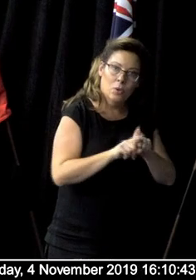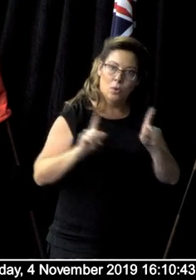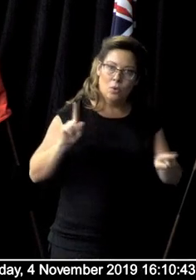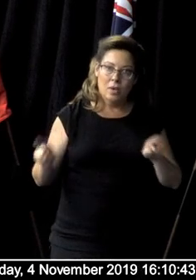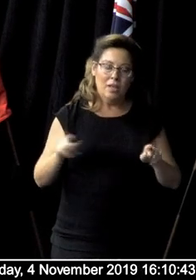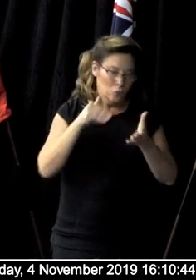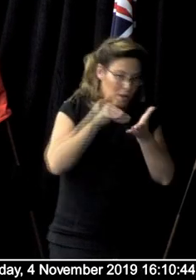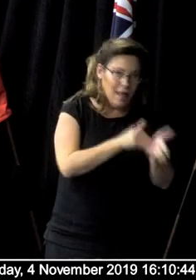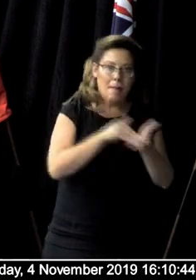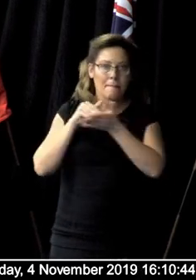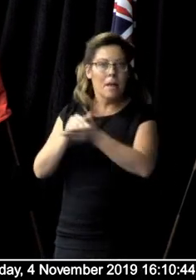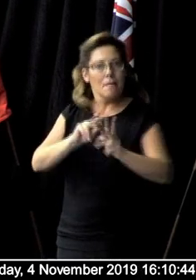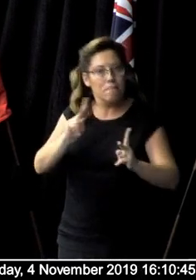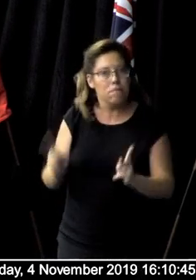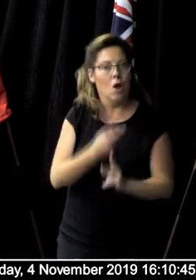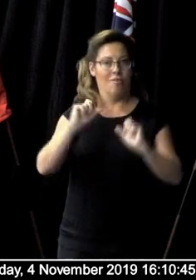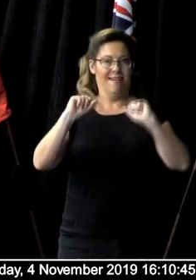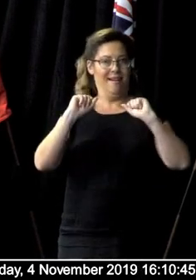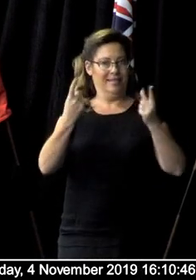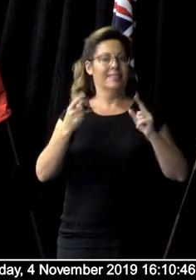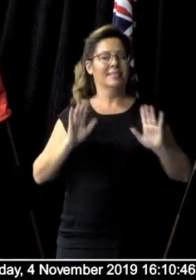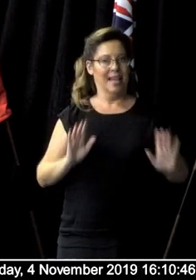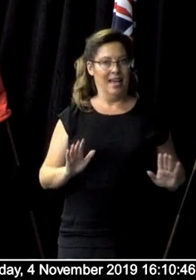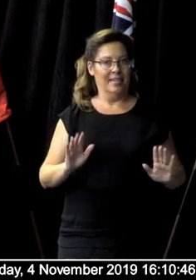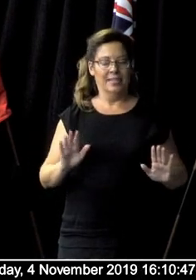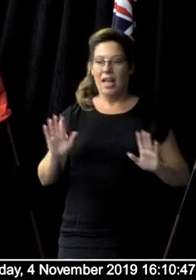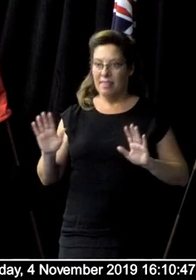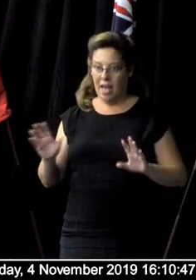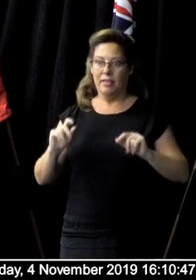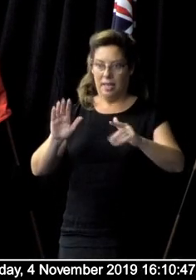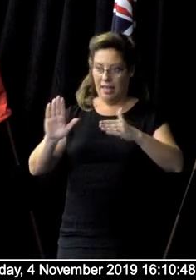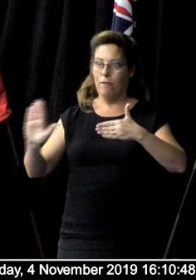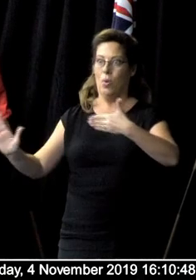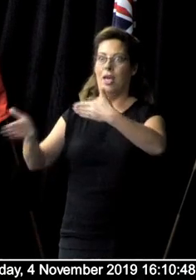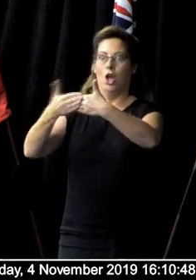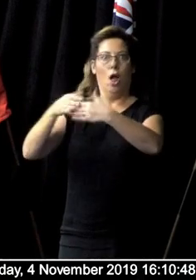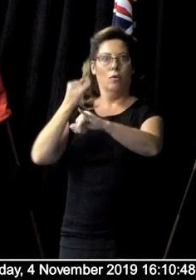what the alternative to living in the institution was like.